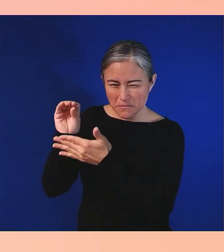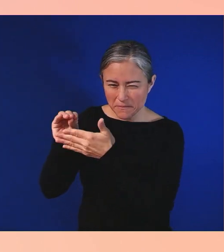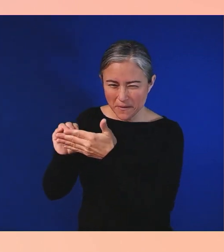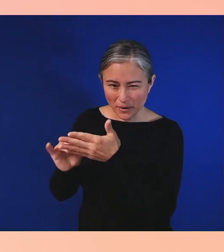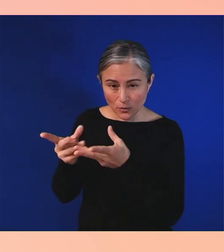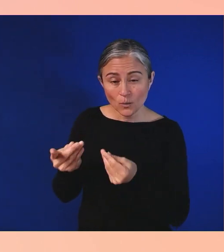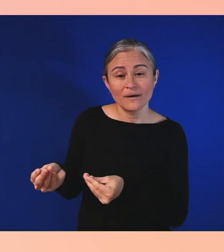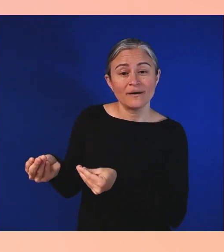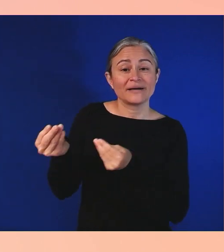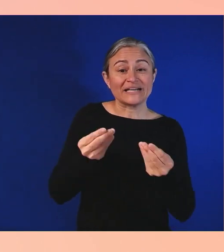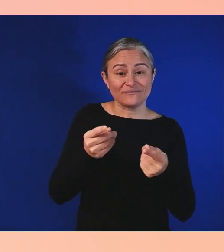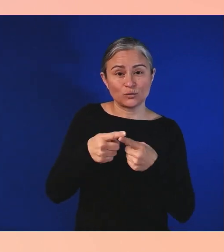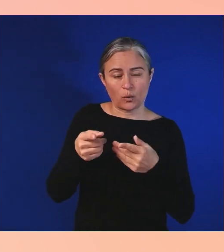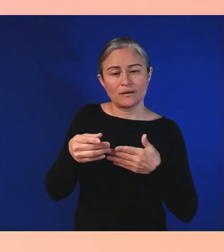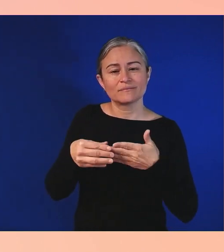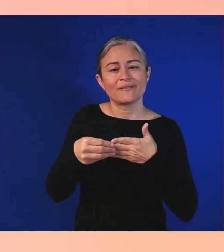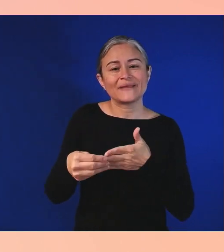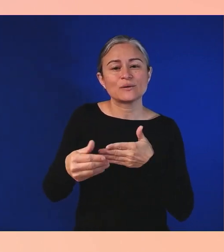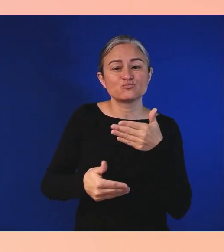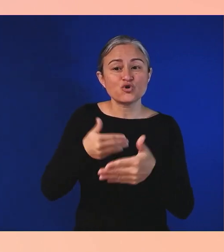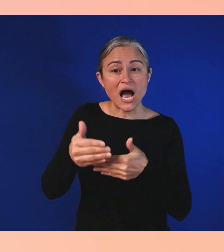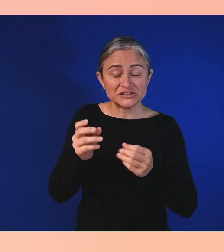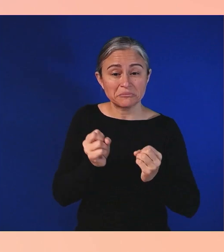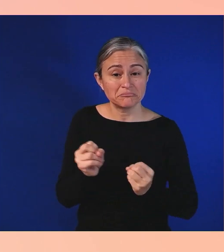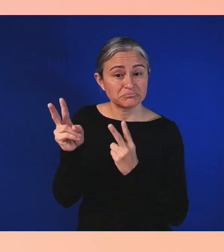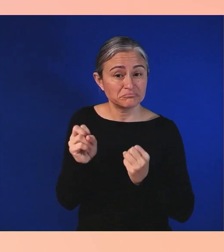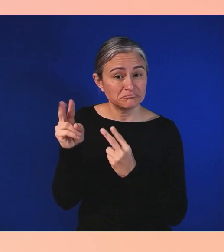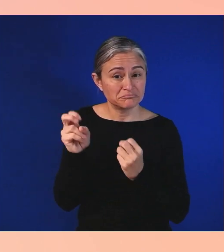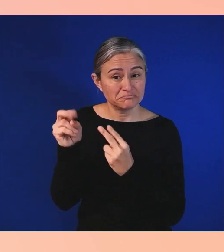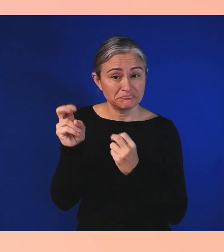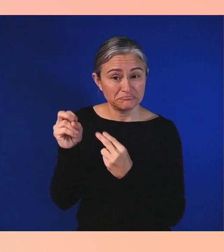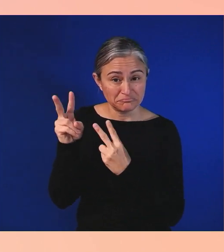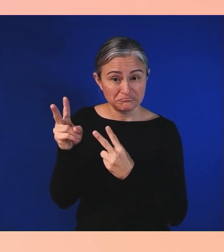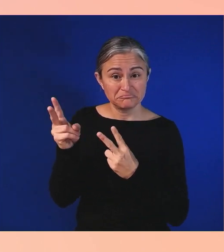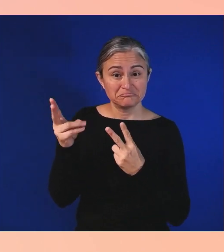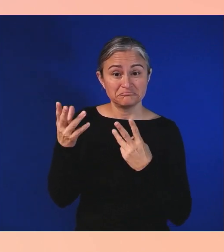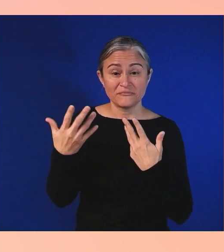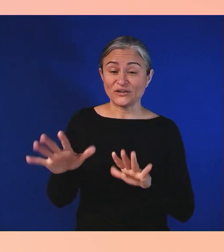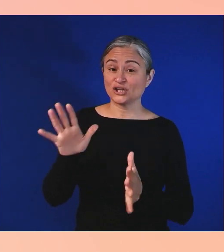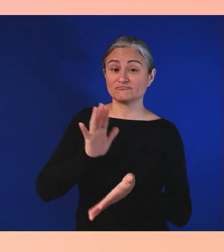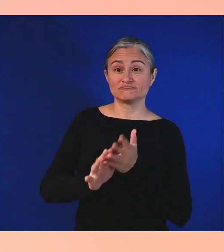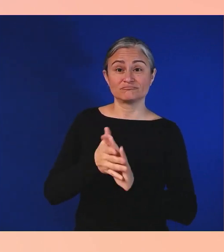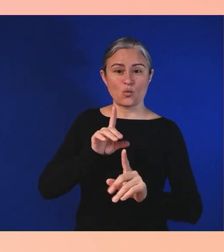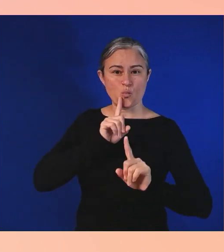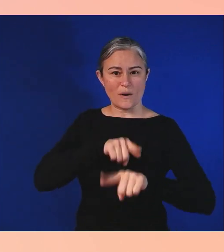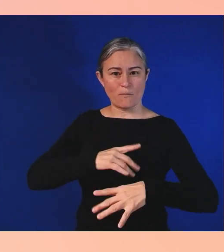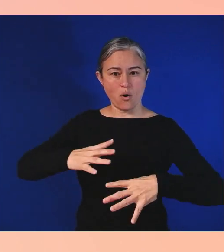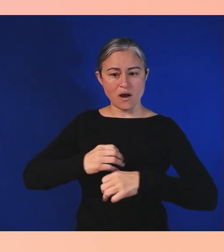seen by our top executives. The results after deploying Power Apps was significant.